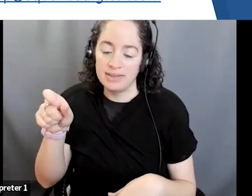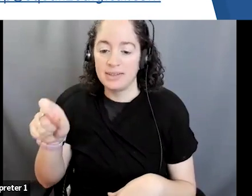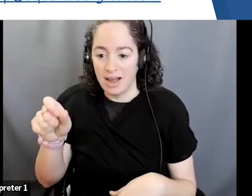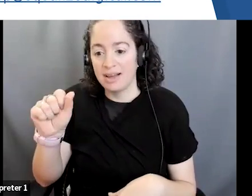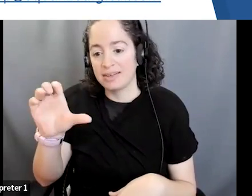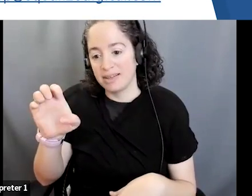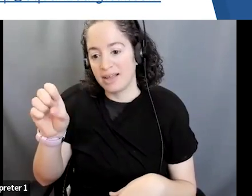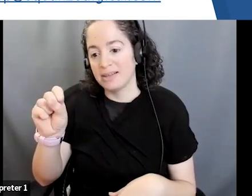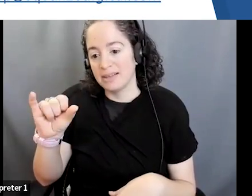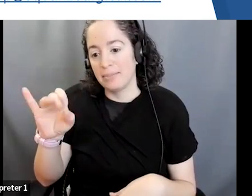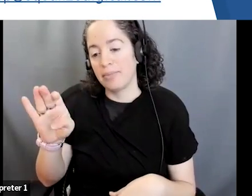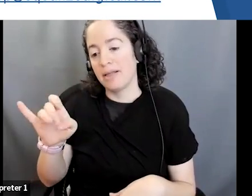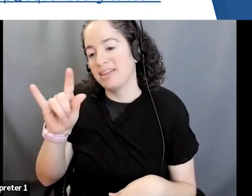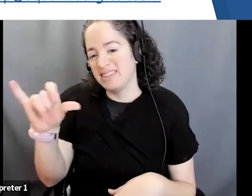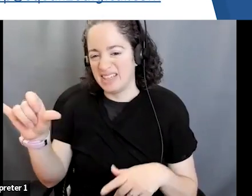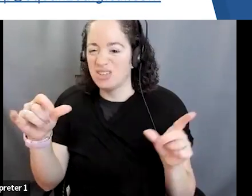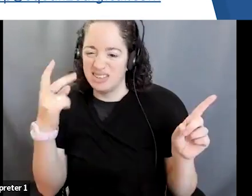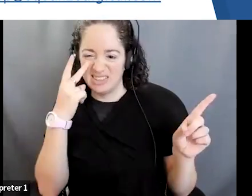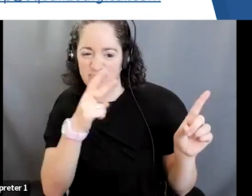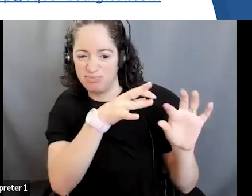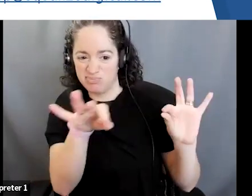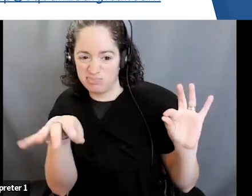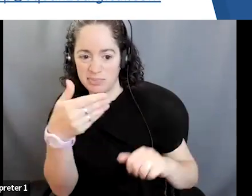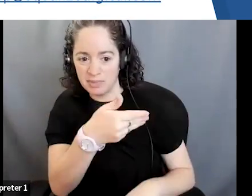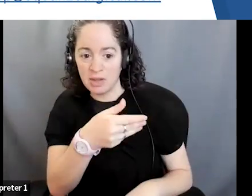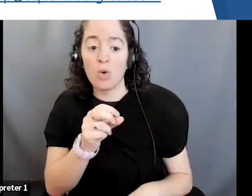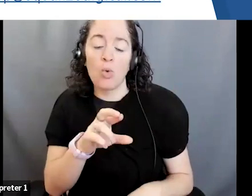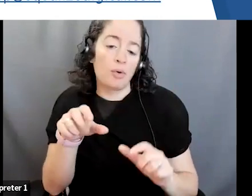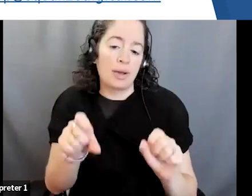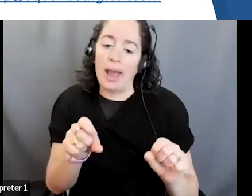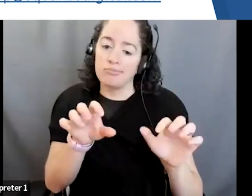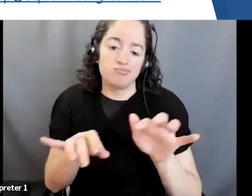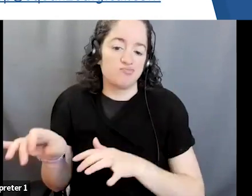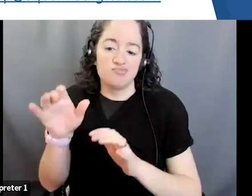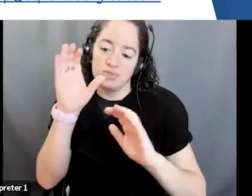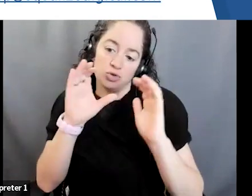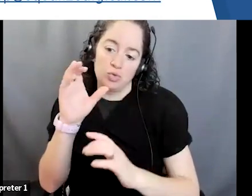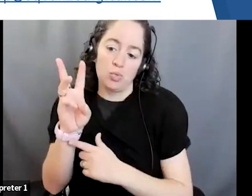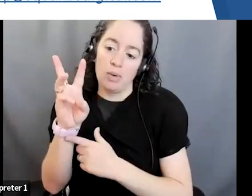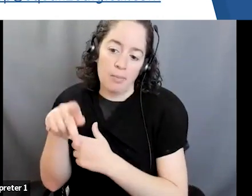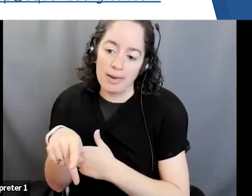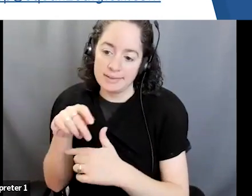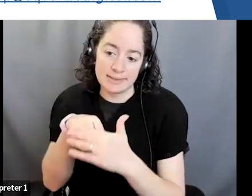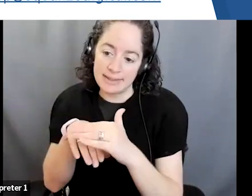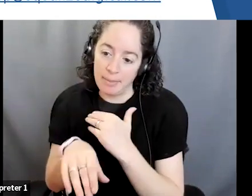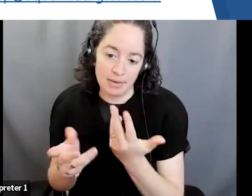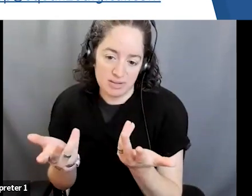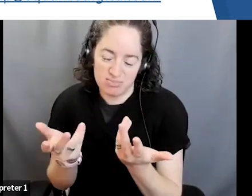or you can just search WordPress accessibility on Facebook and find the group that way. It's a great way to connect with people in between events,